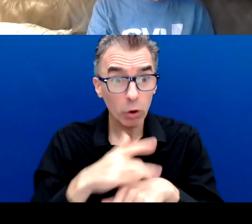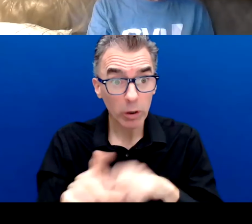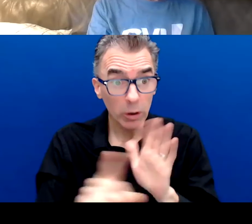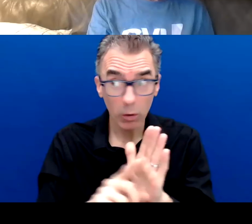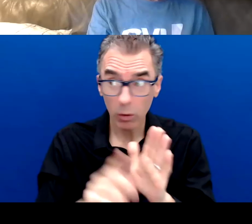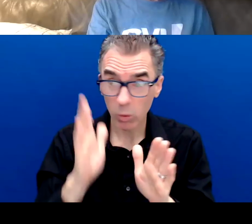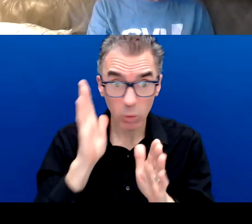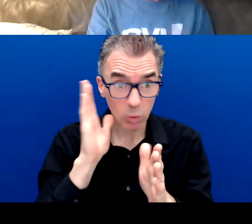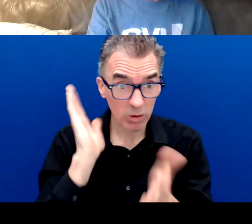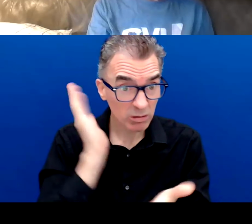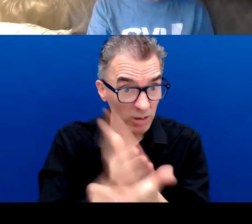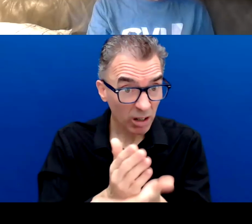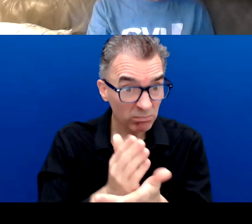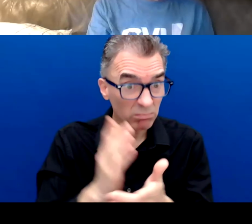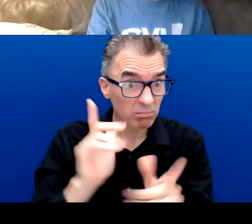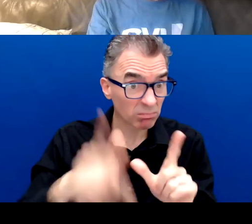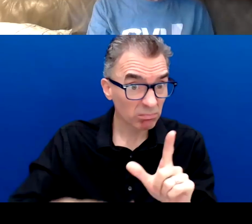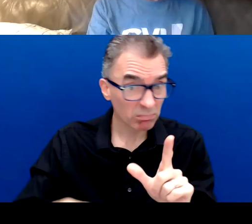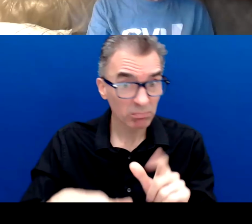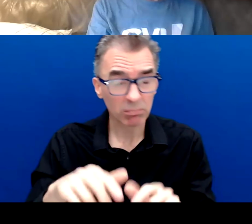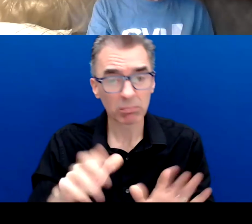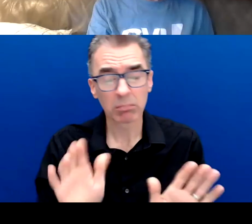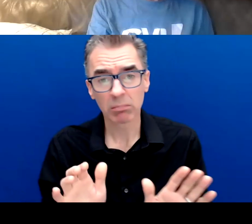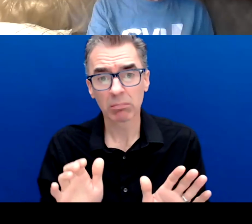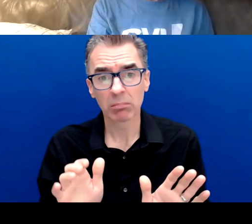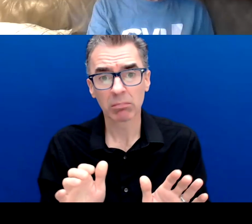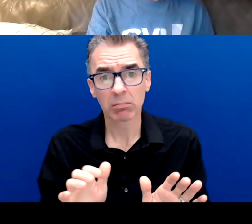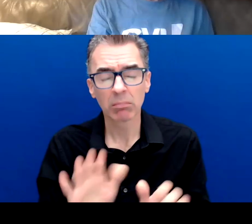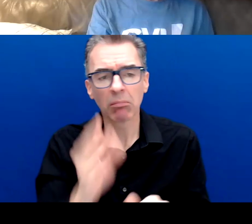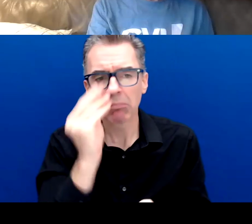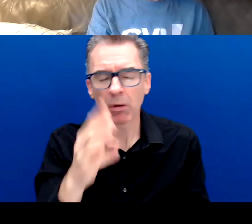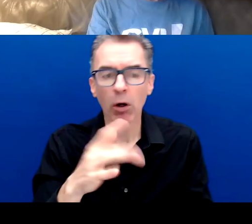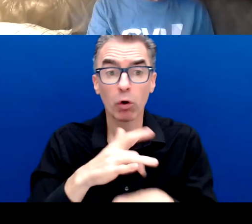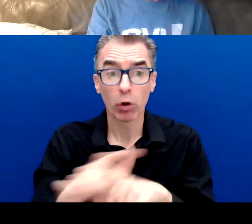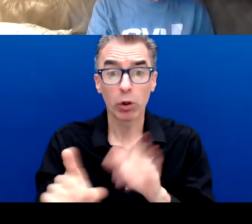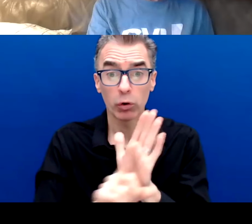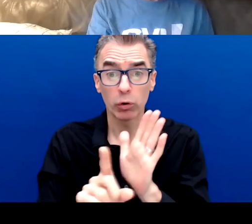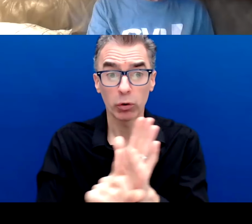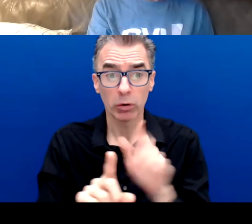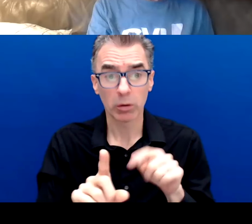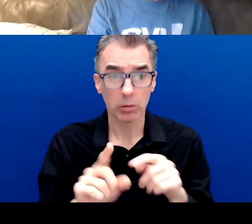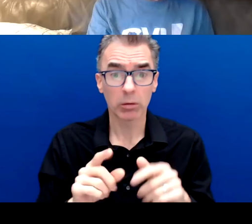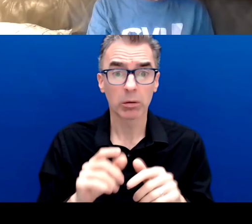Early Alert can be processed through different, systems.